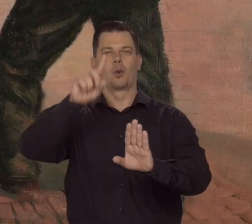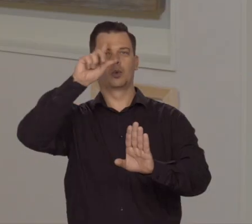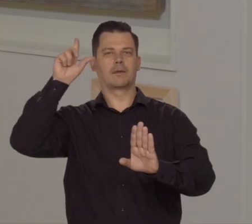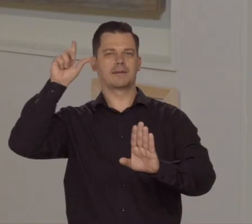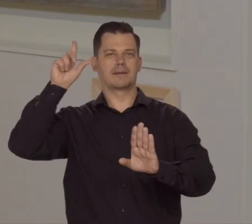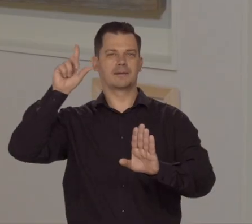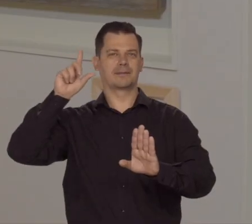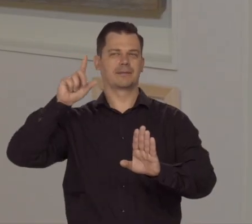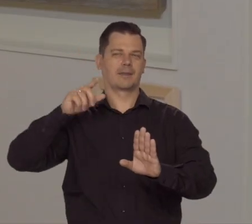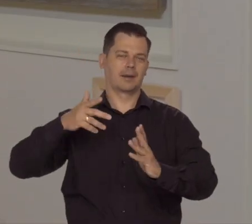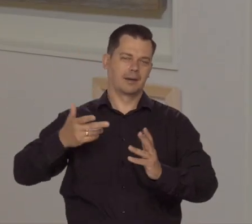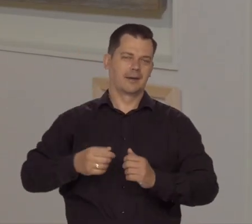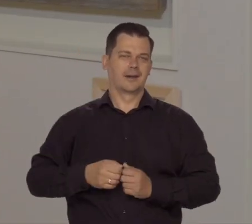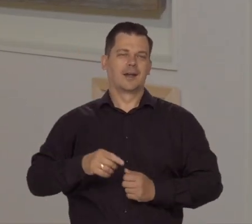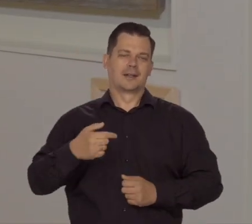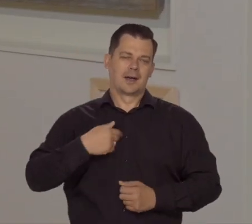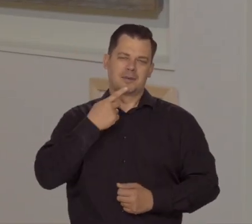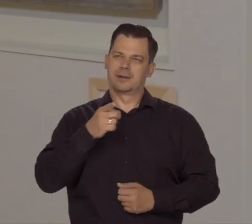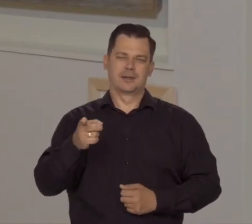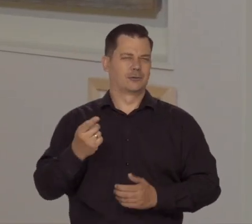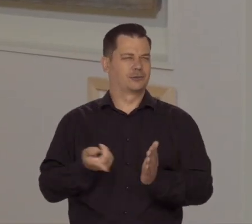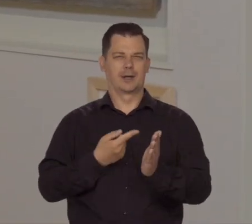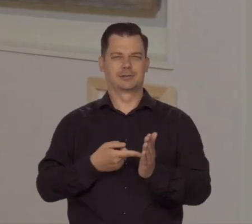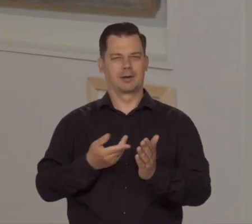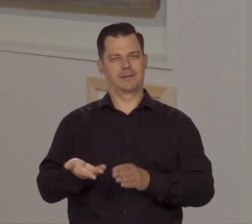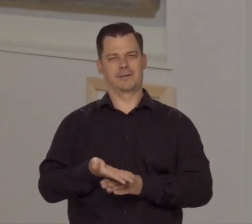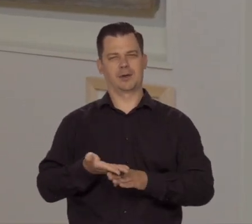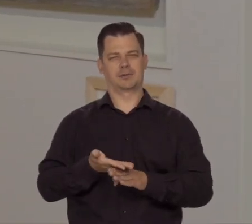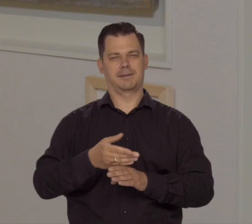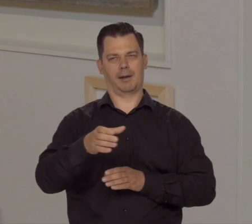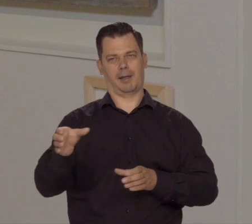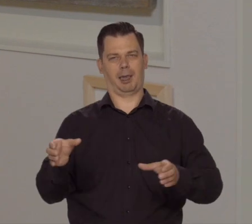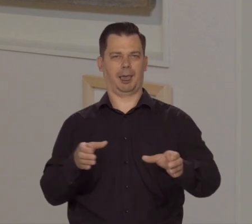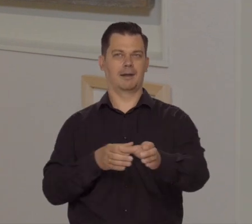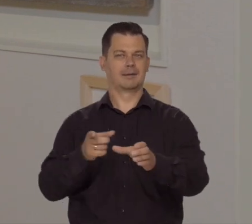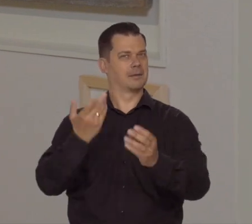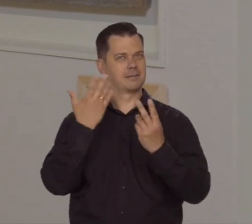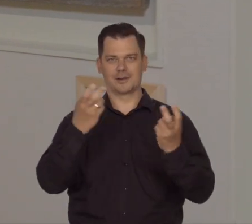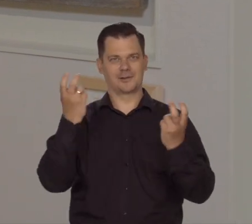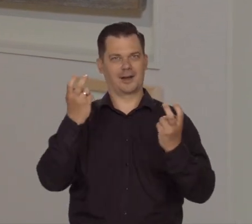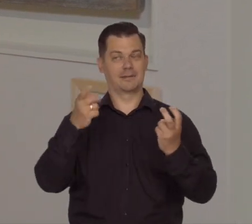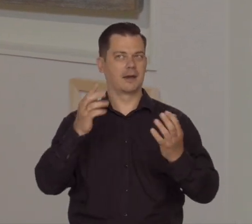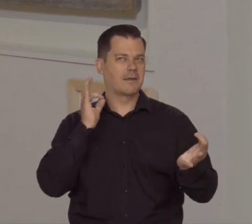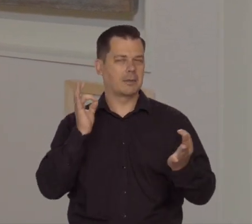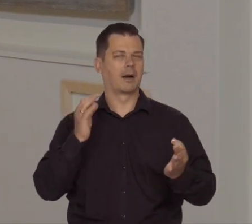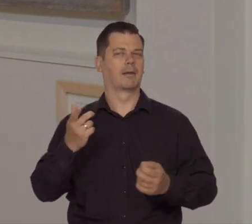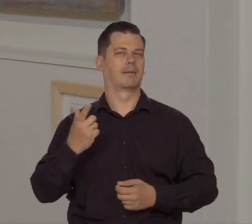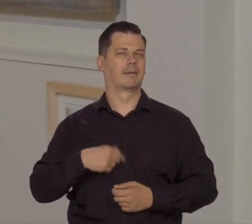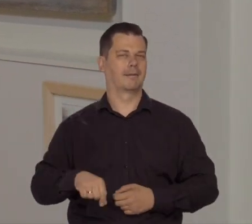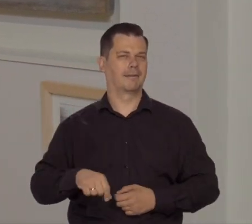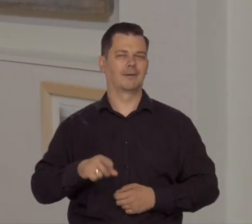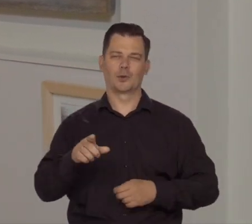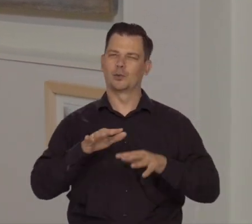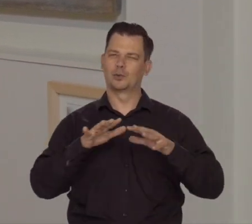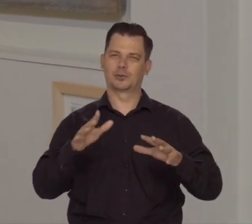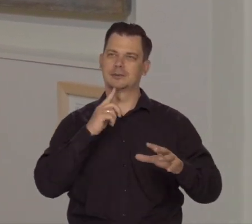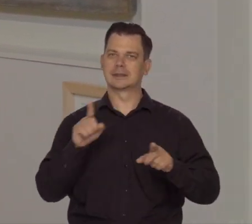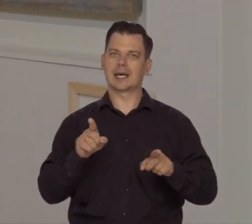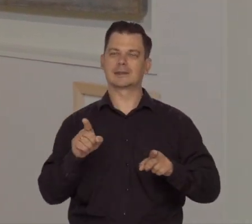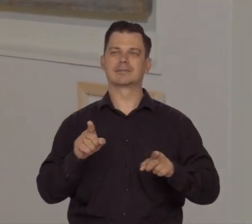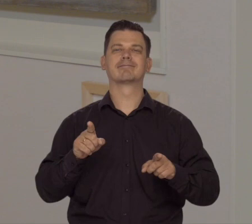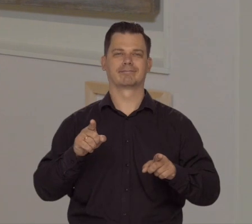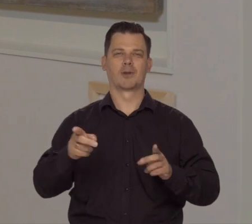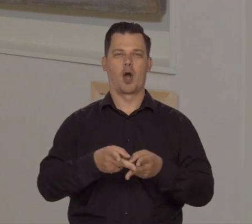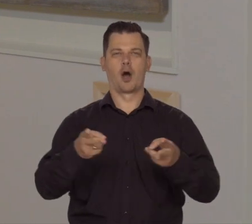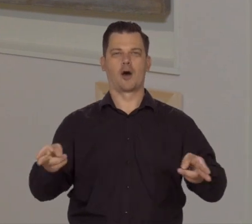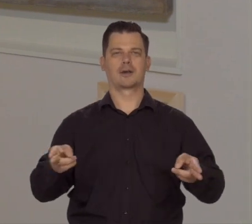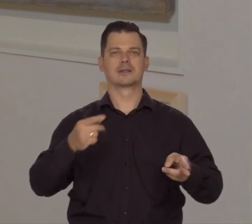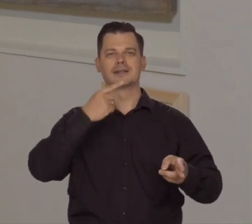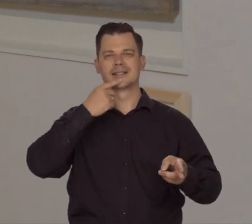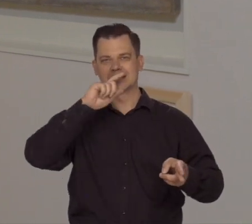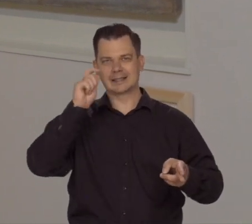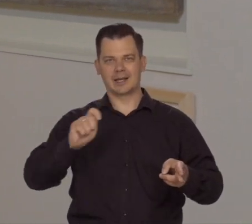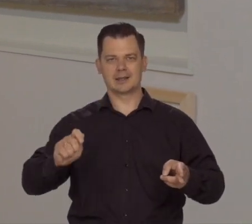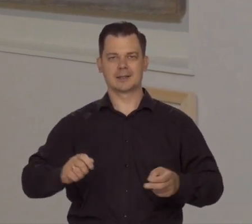In this way, as I mentioned, Miller's canvas becomes a very interesting carrier of many meanings typical of the Stalinist era.